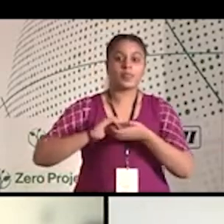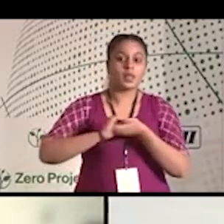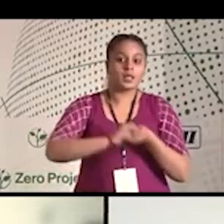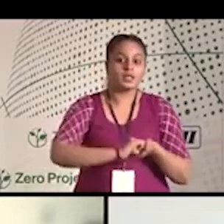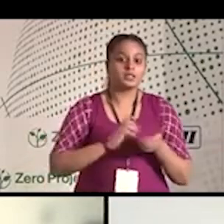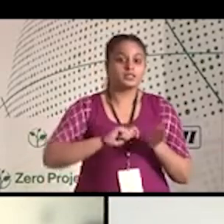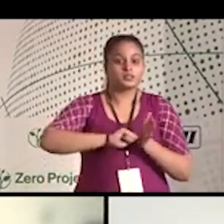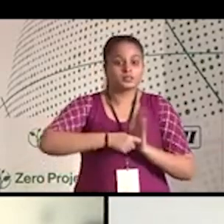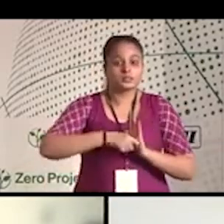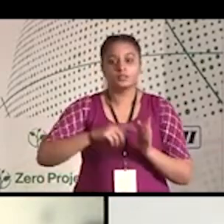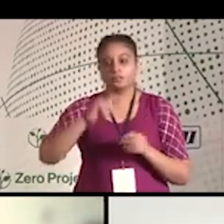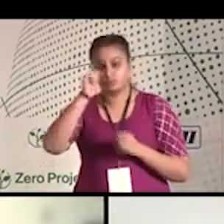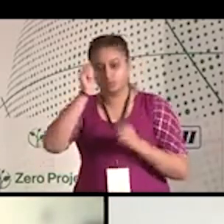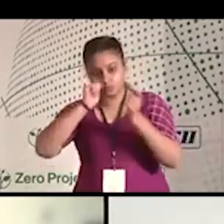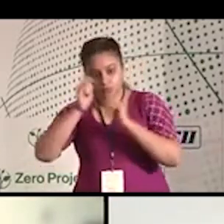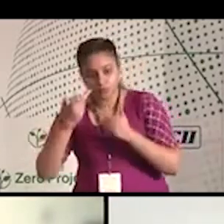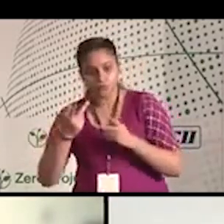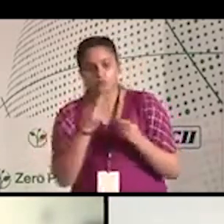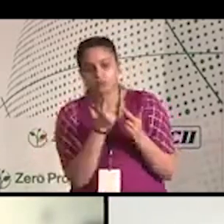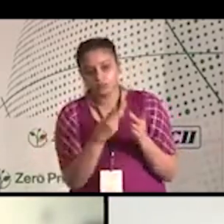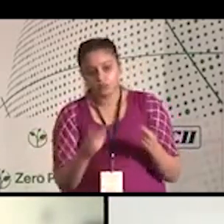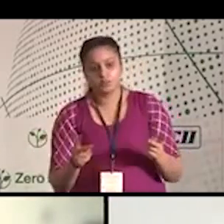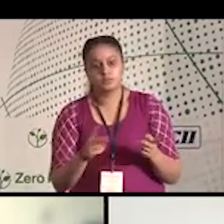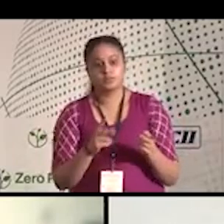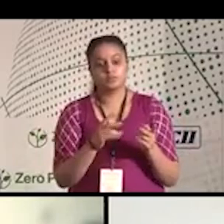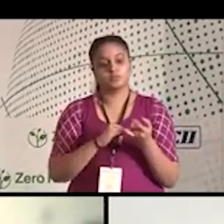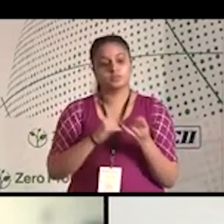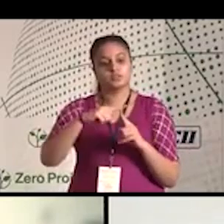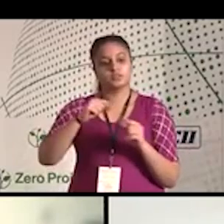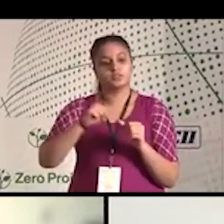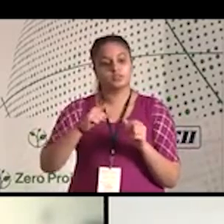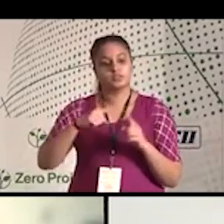And there are rules from different stakeholders to play.